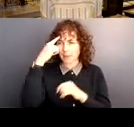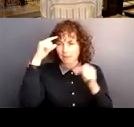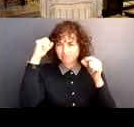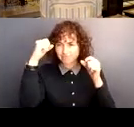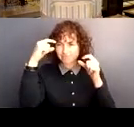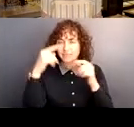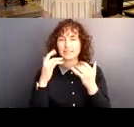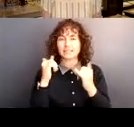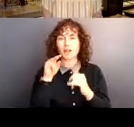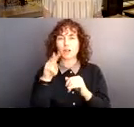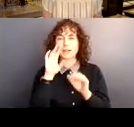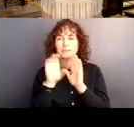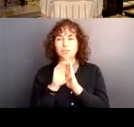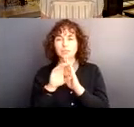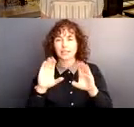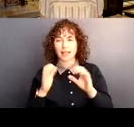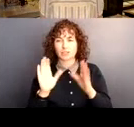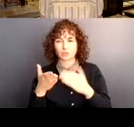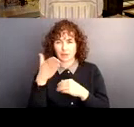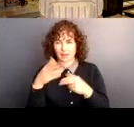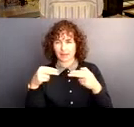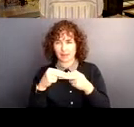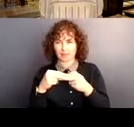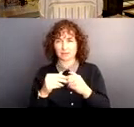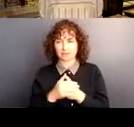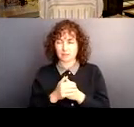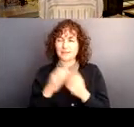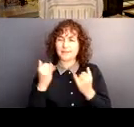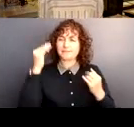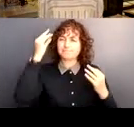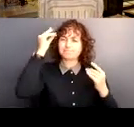at this image of the classroom on the slide. Think about what you notice